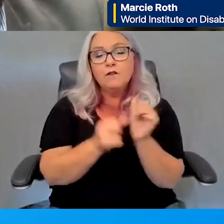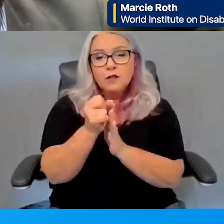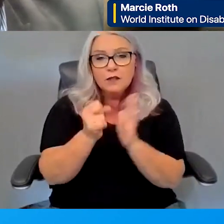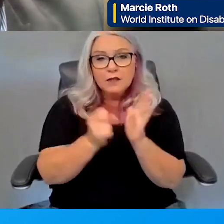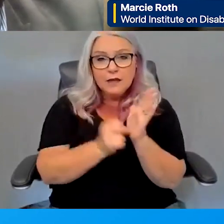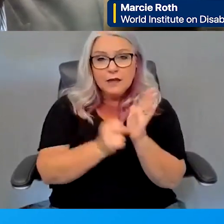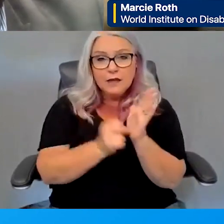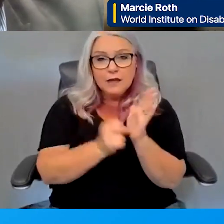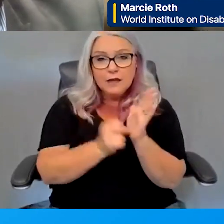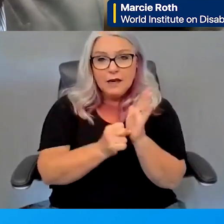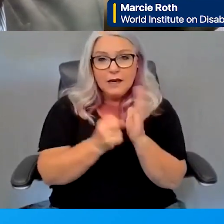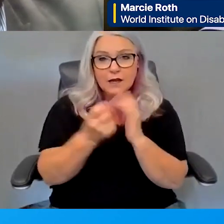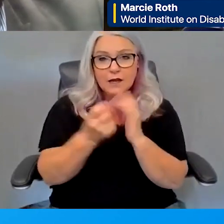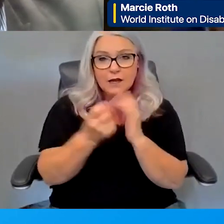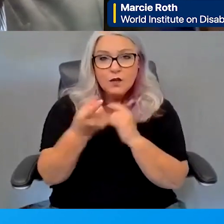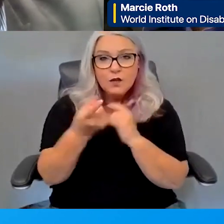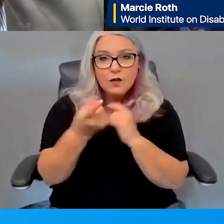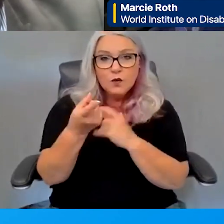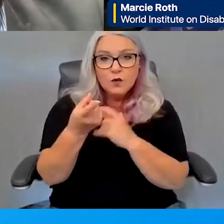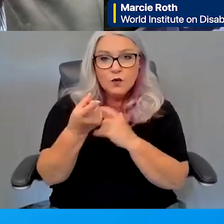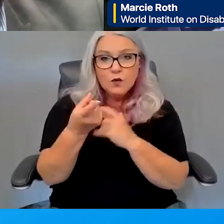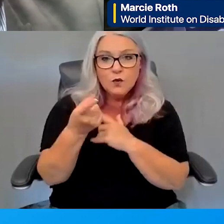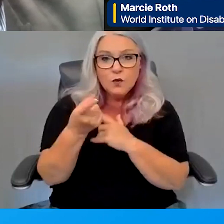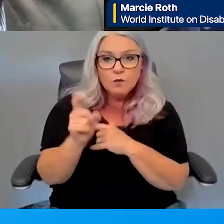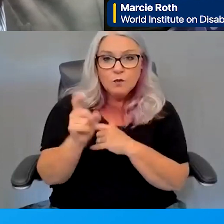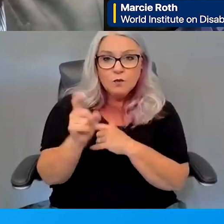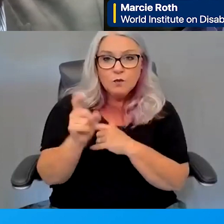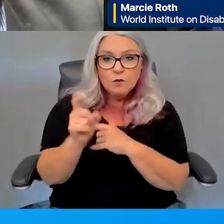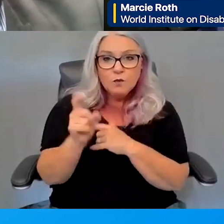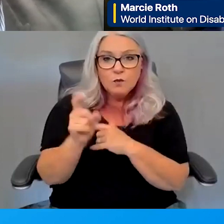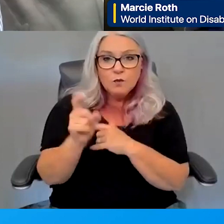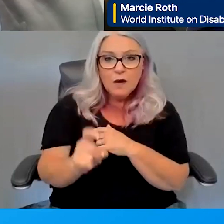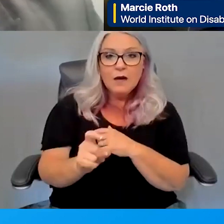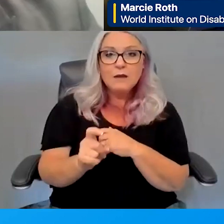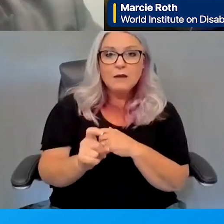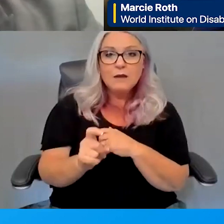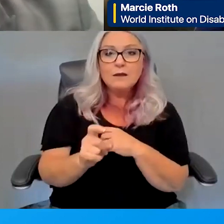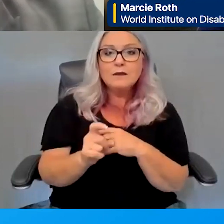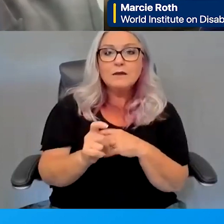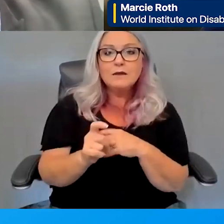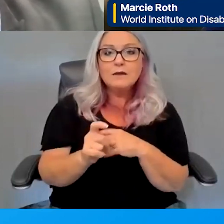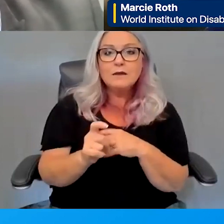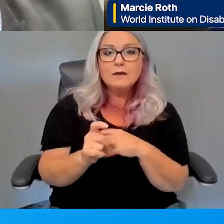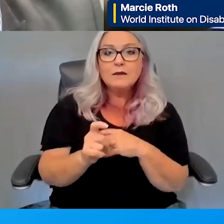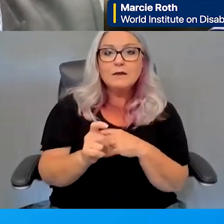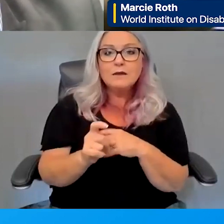with your state administrative agent. And you need to be working with the planning team